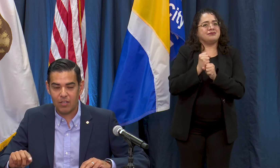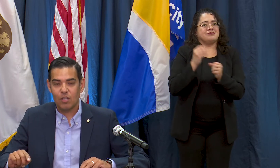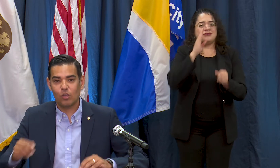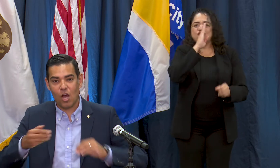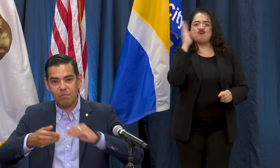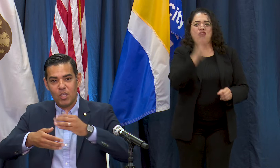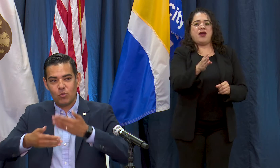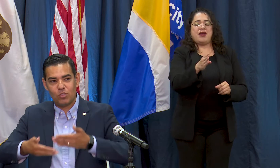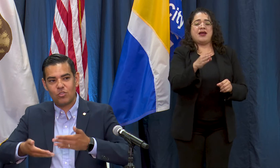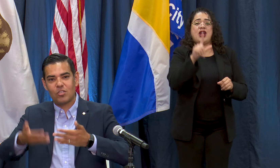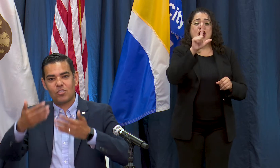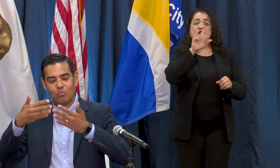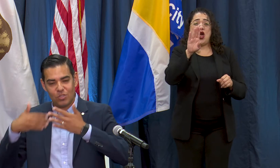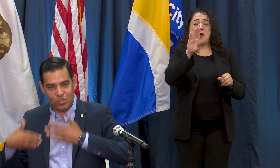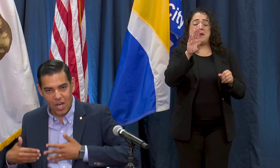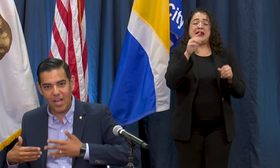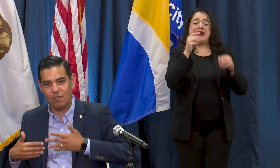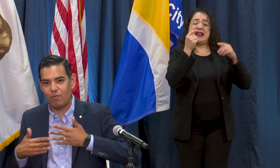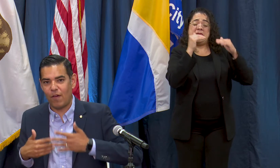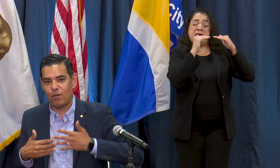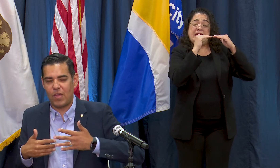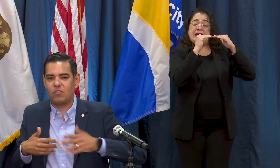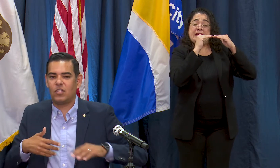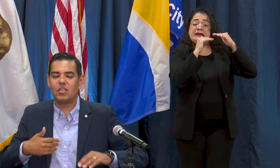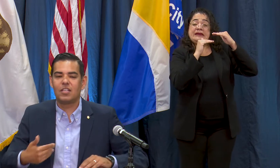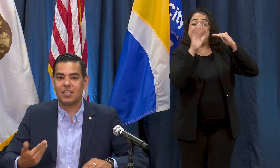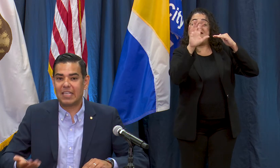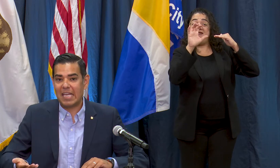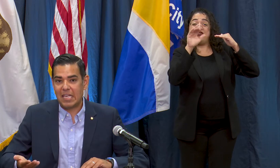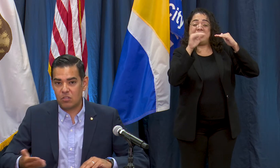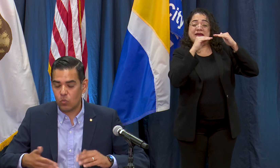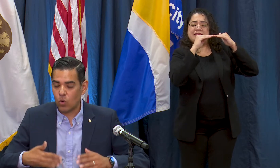Long Beach which is just shy of 500,000 didn't get any and so we're